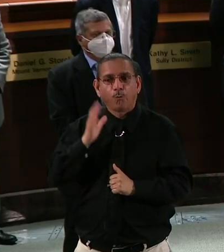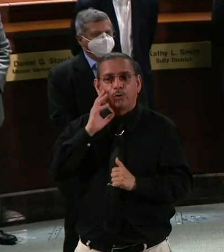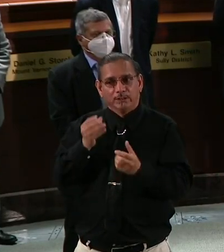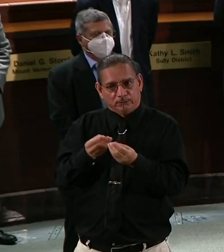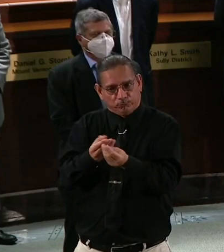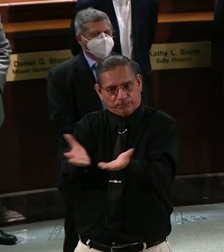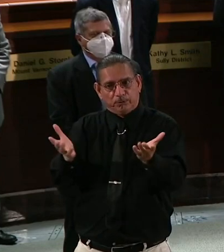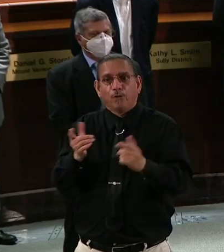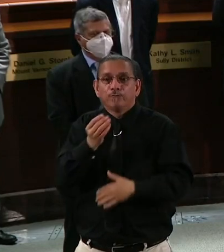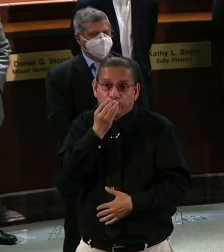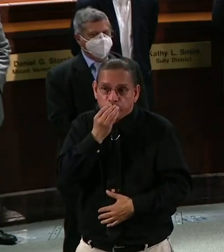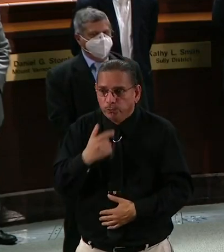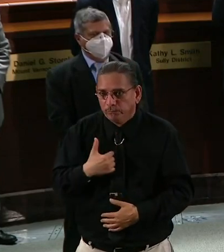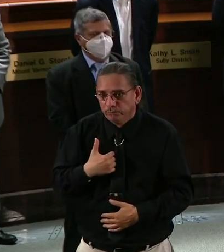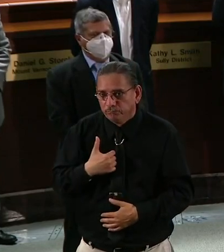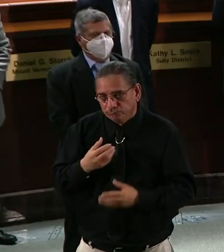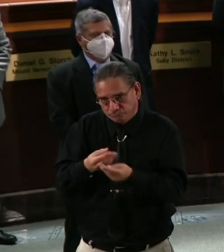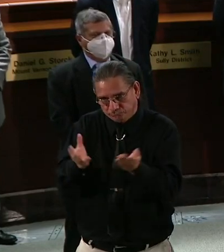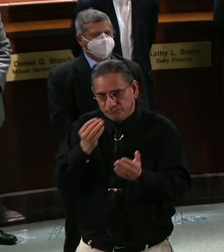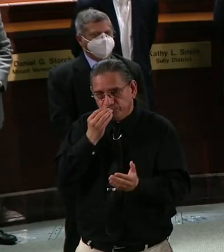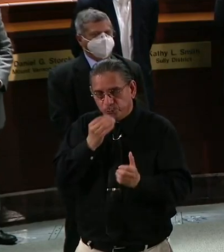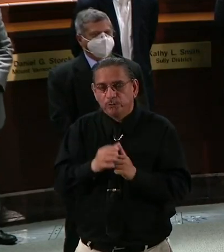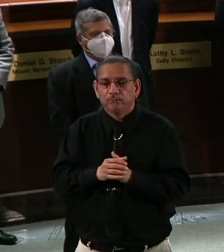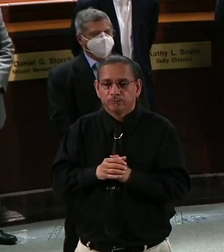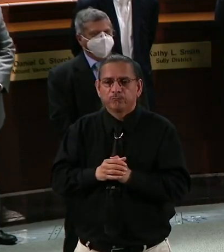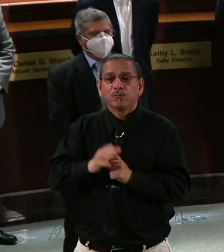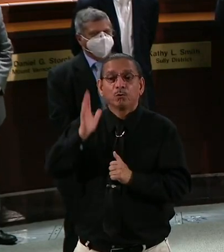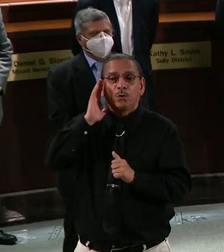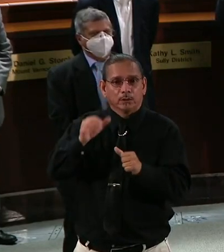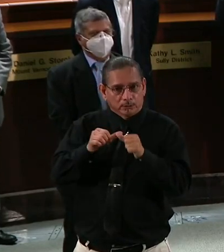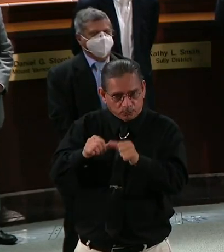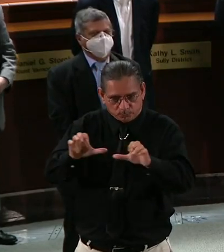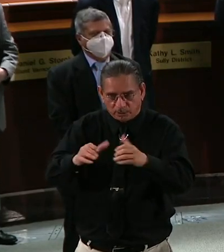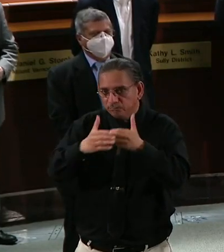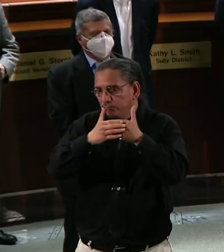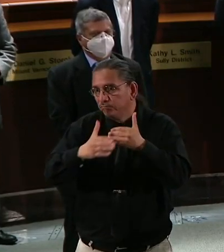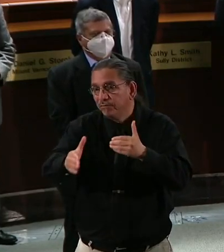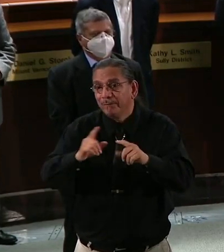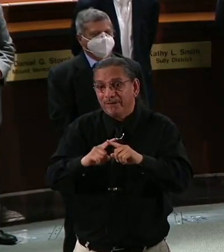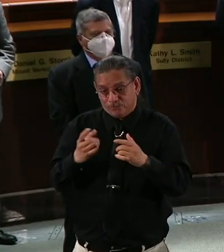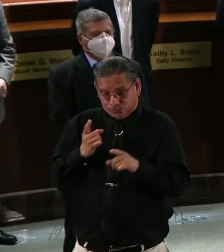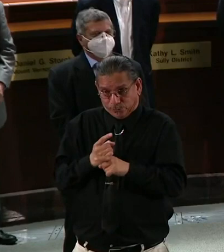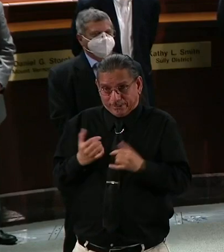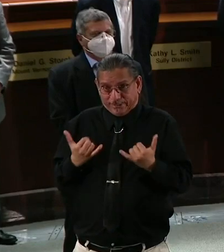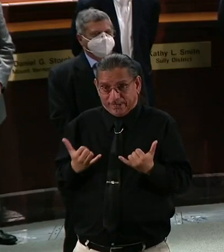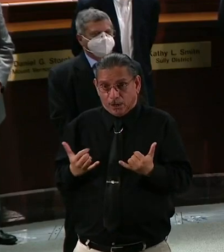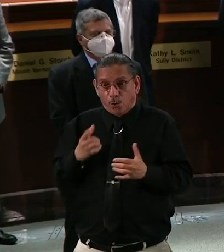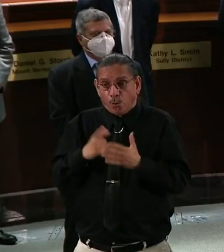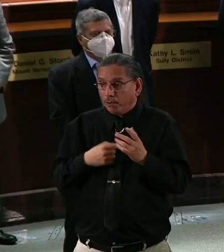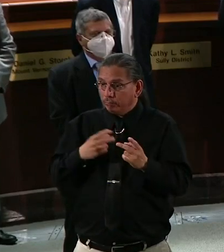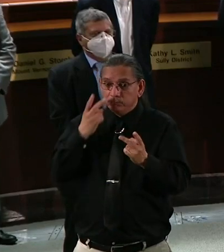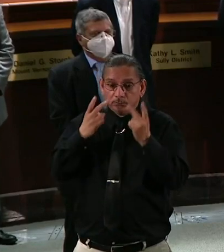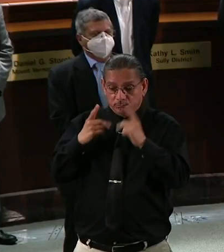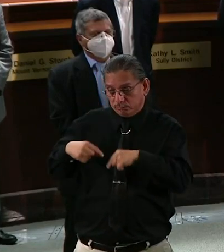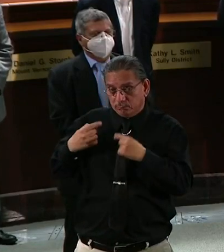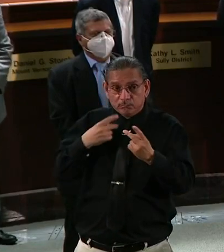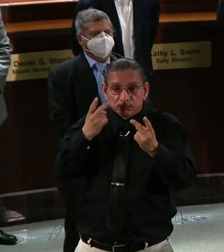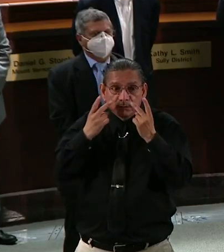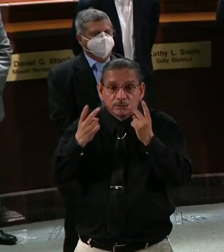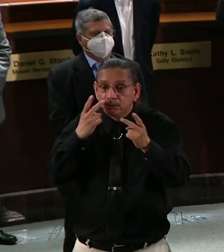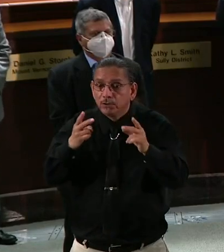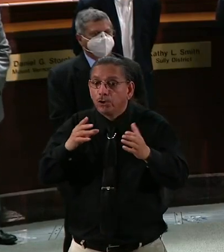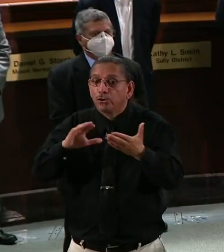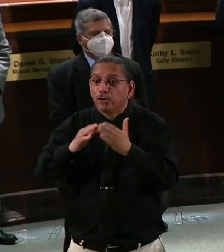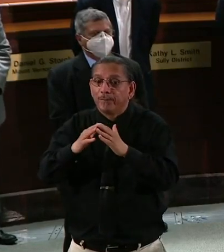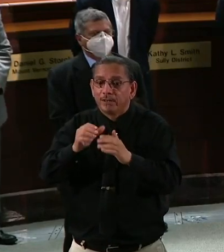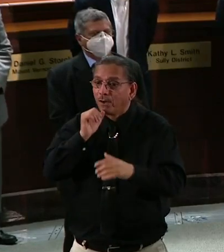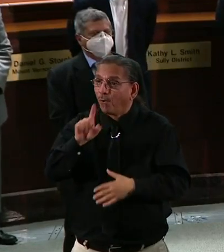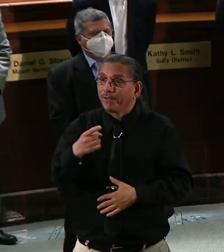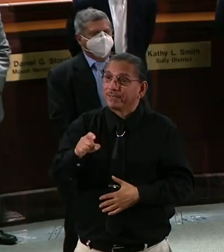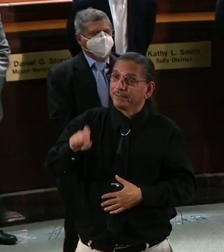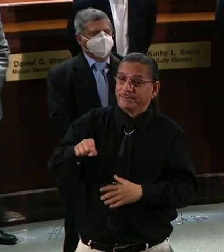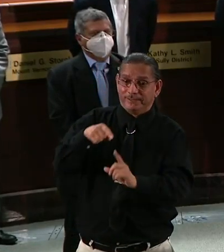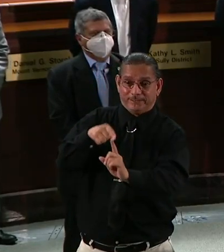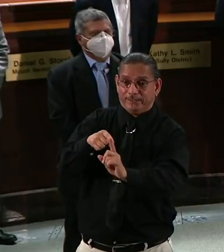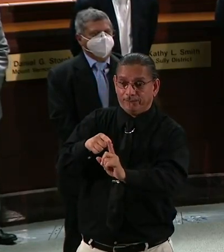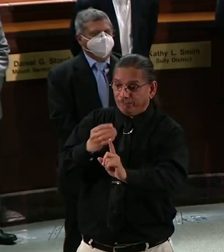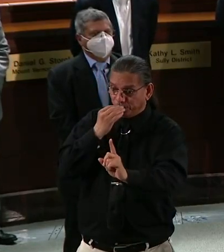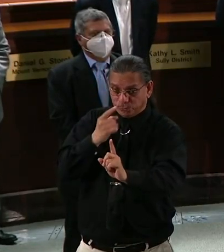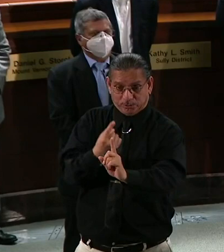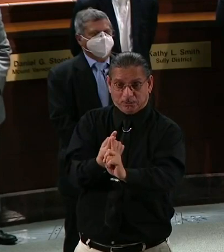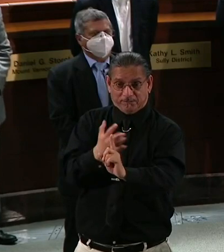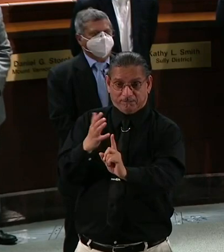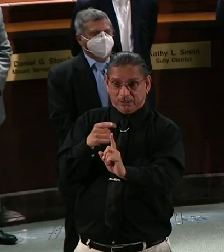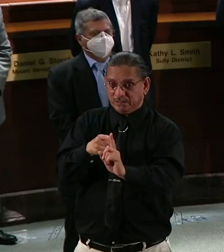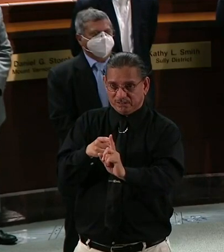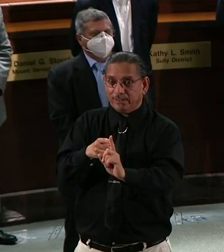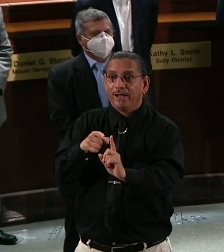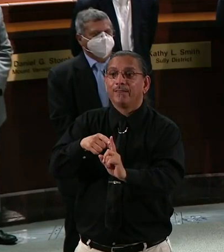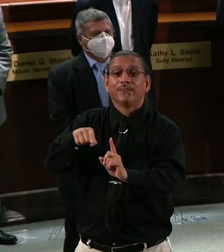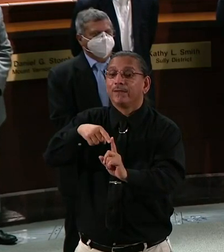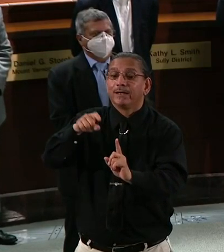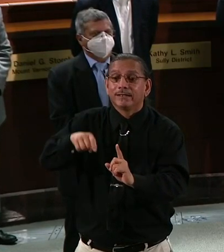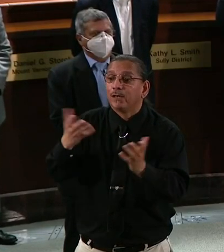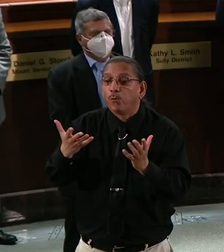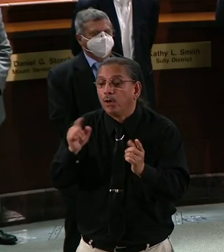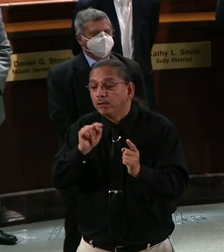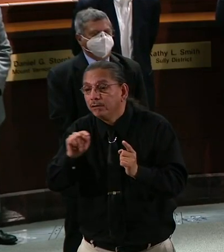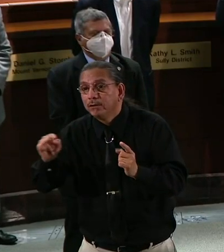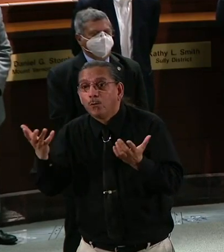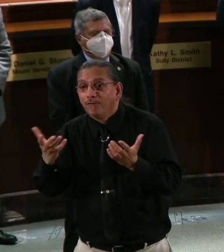AND THEN HAS ASKED ALL. AND